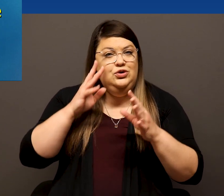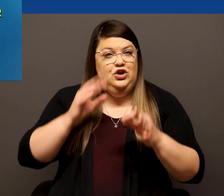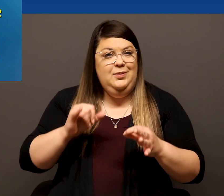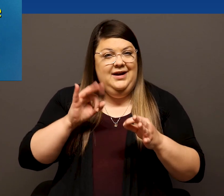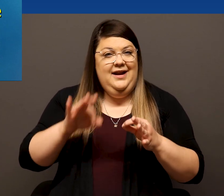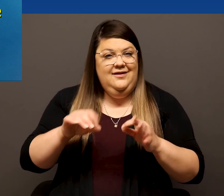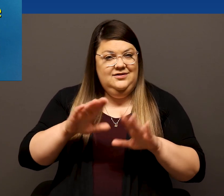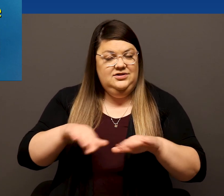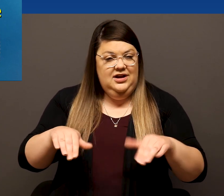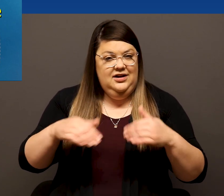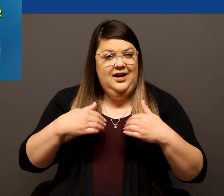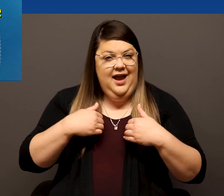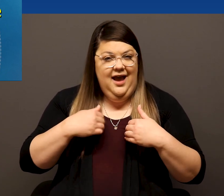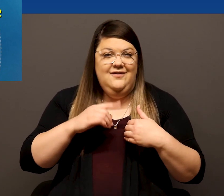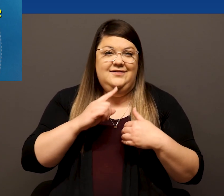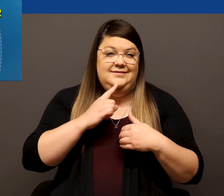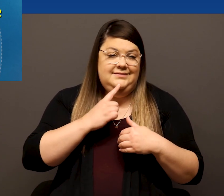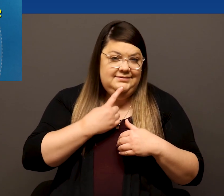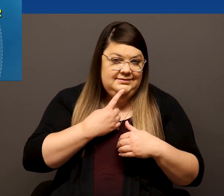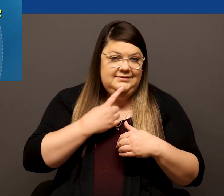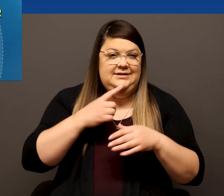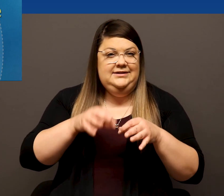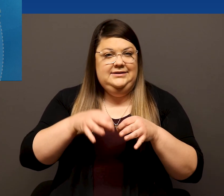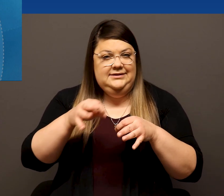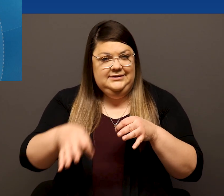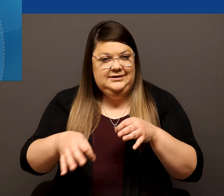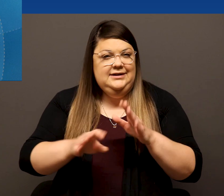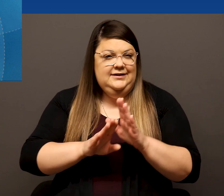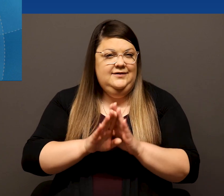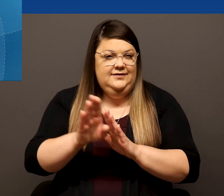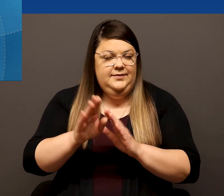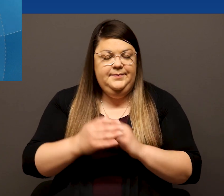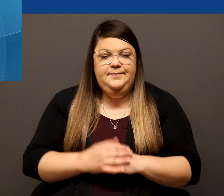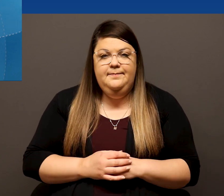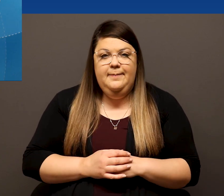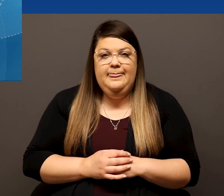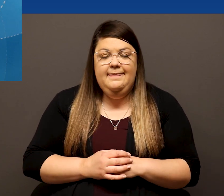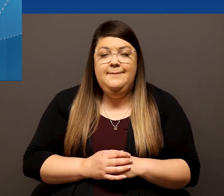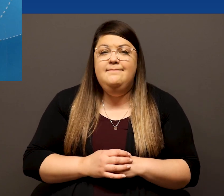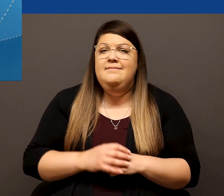a significant developmental delay. This may indicate the need to complete